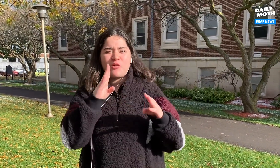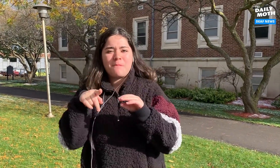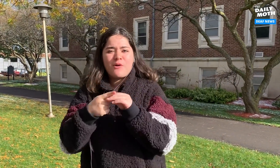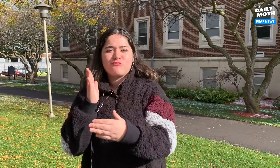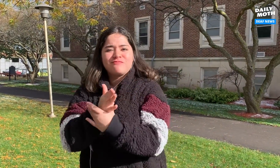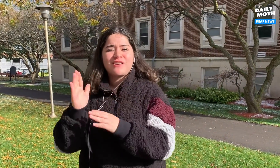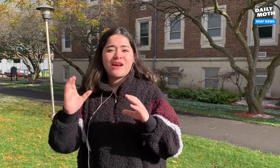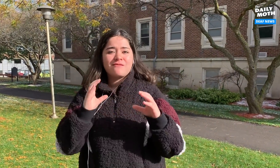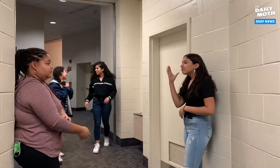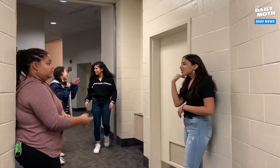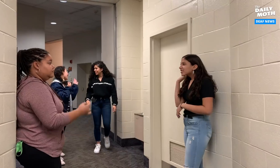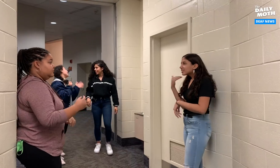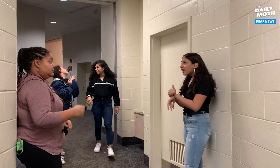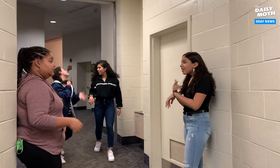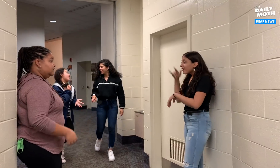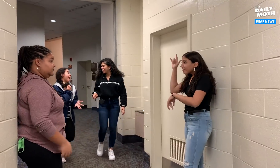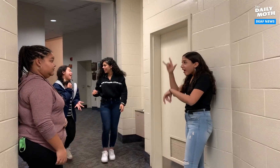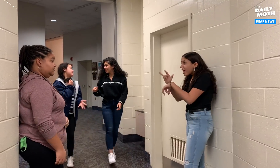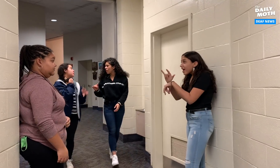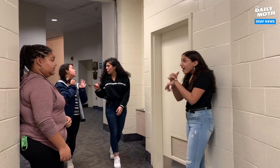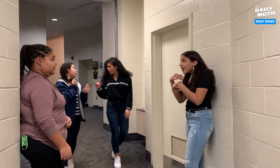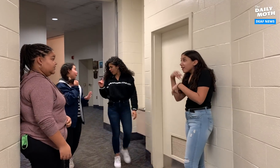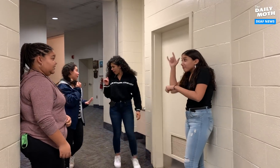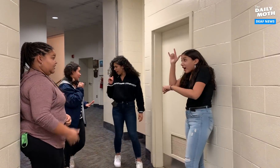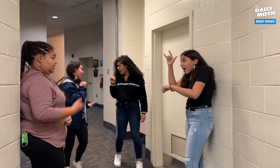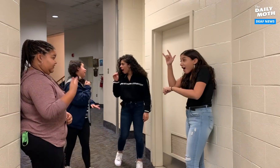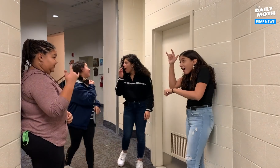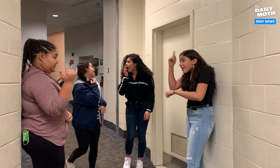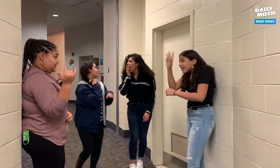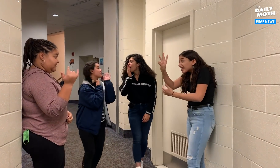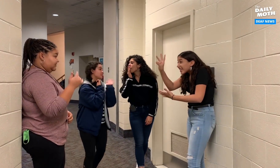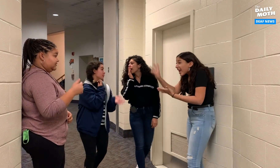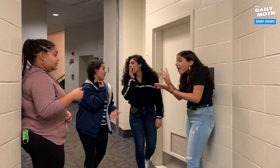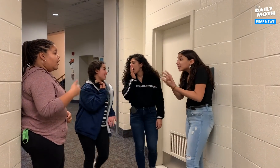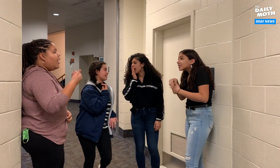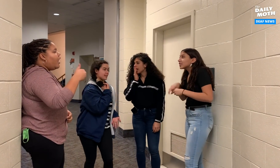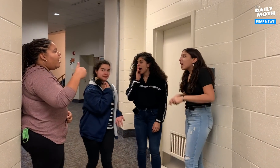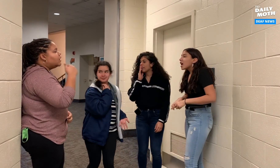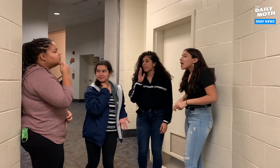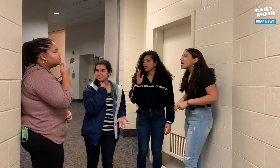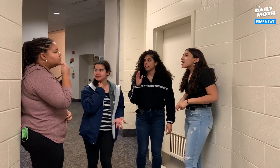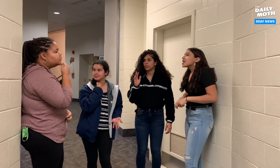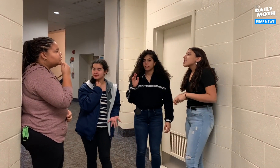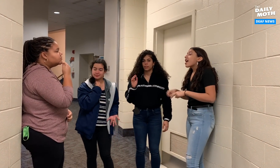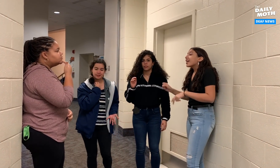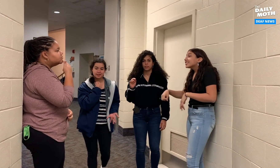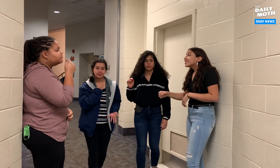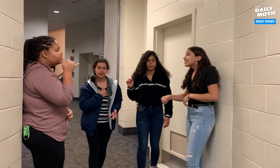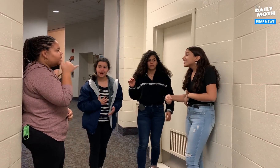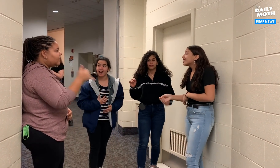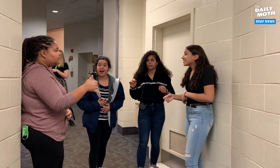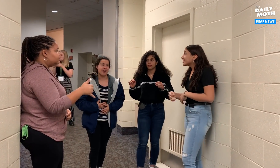without worrying about interrupting any conversations. My flight took 6 hours before finally landing! I was sitting for such a long time!